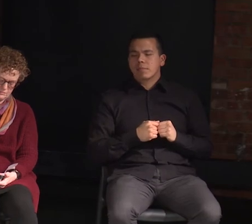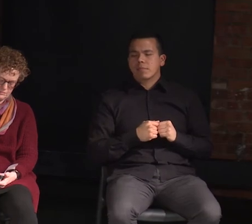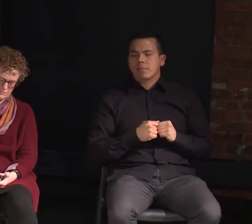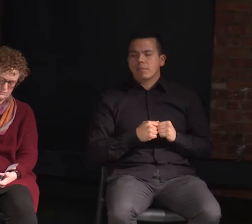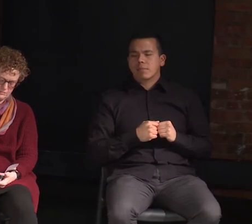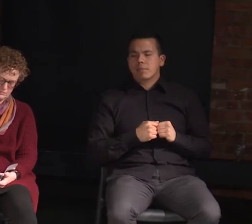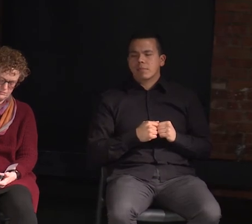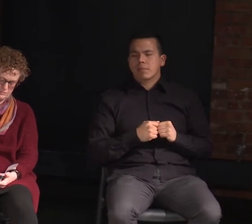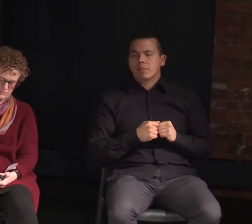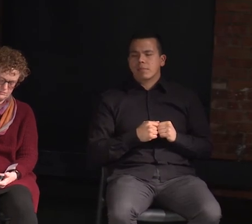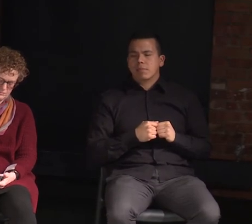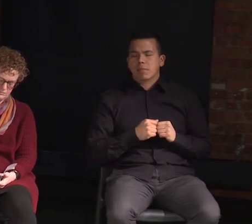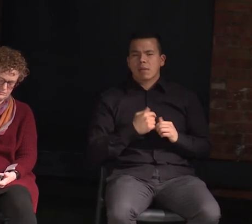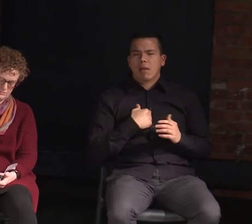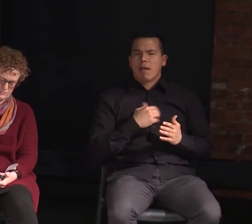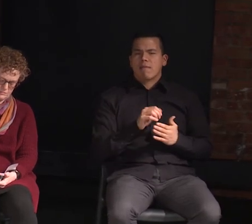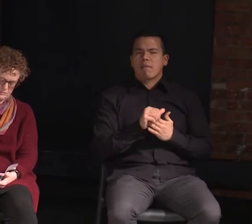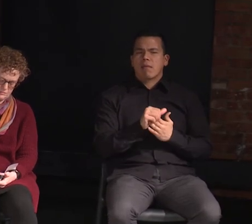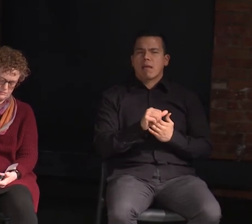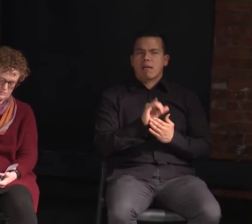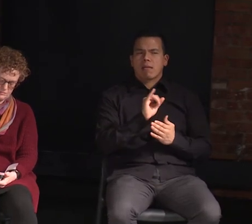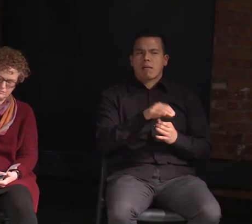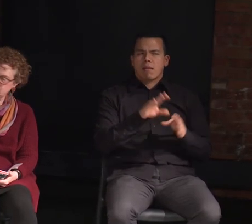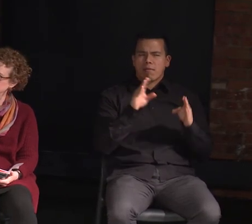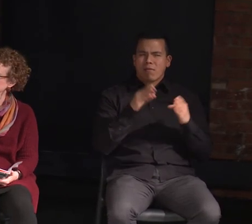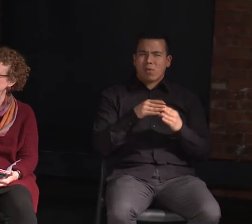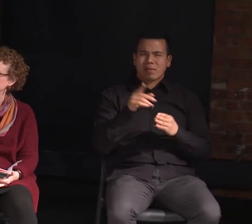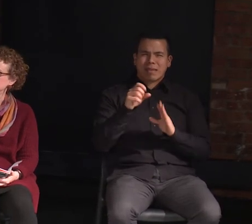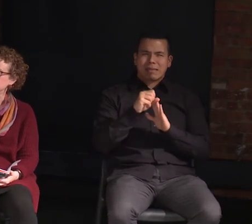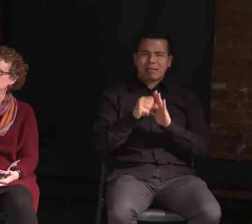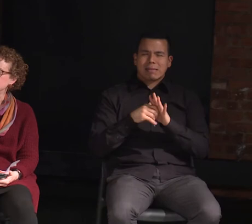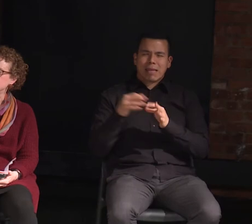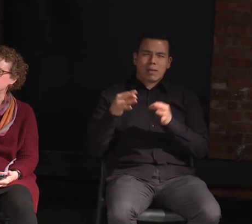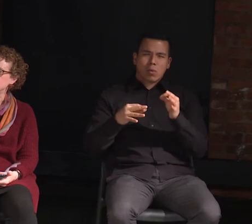court system. It was very sobering to me to see what's happening.